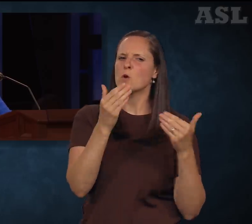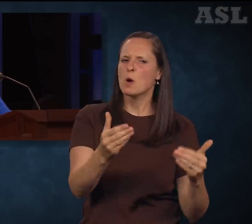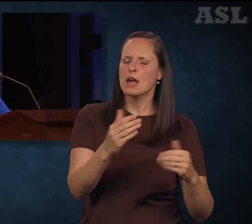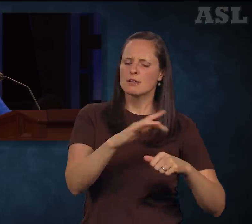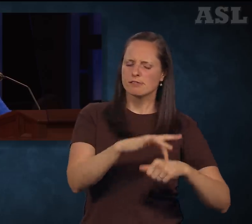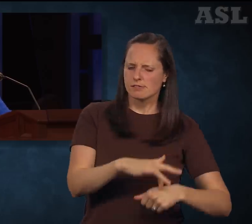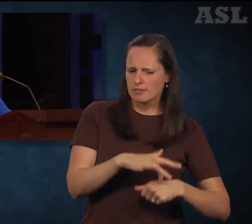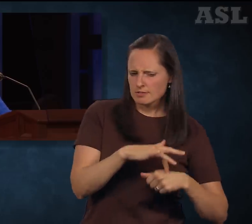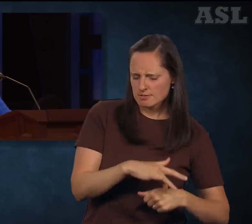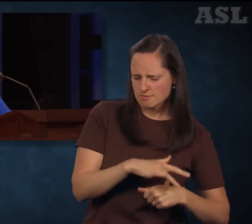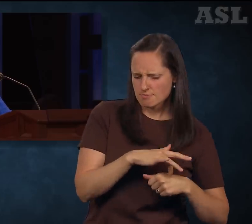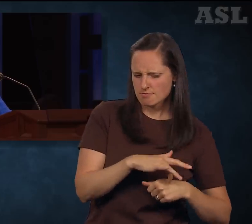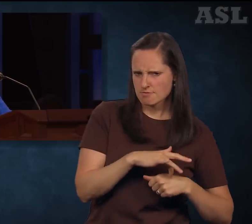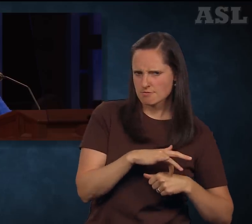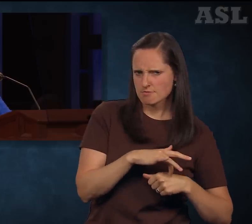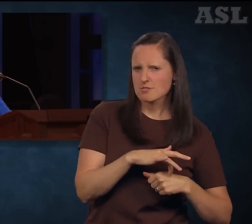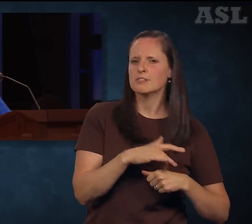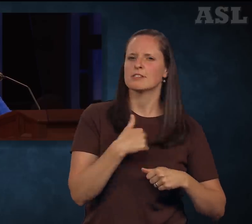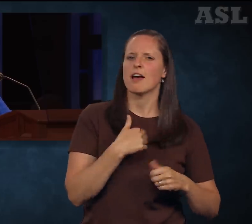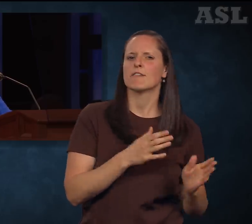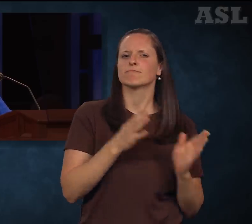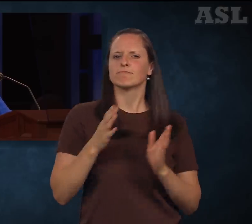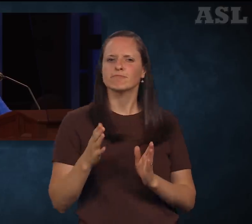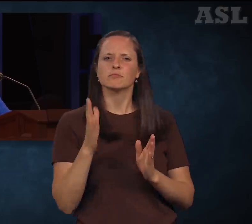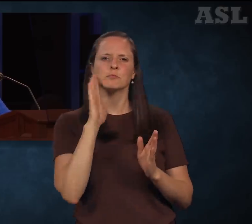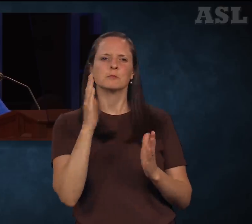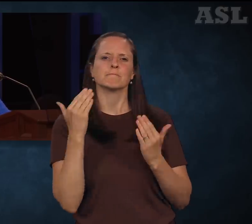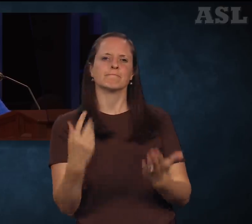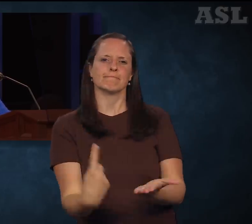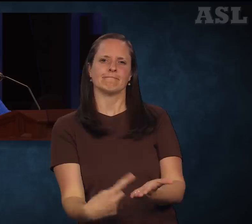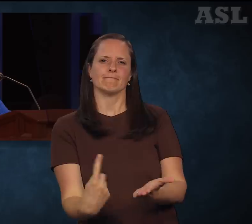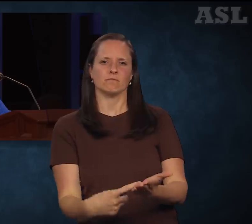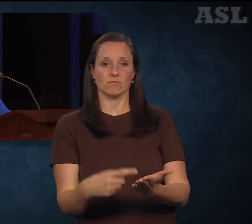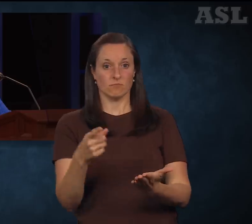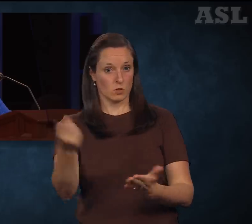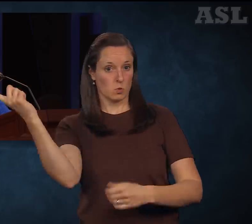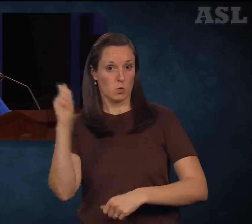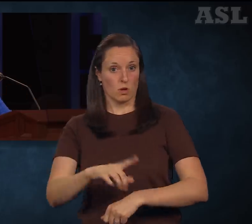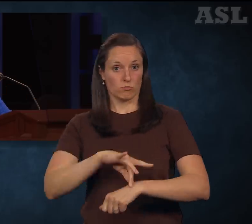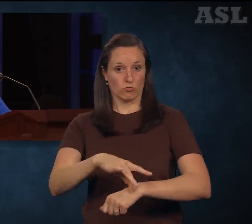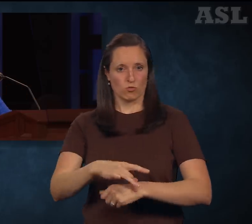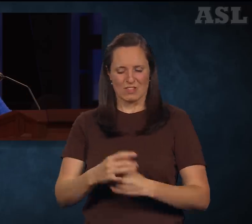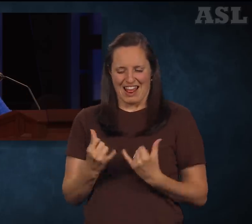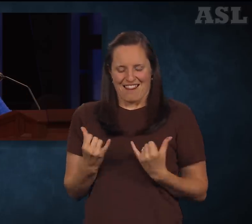WHILE THAT QUESTION SIMMERS